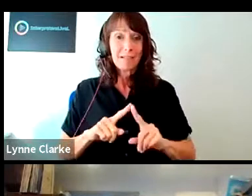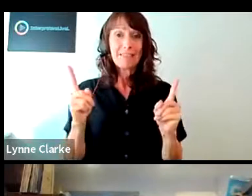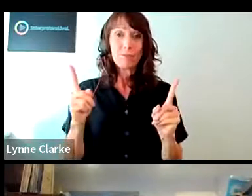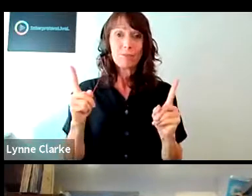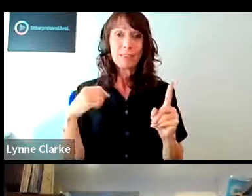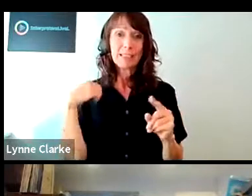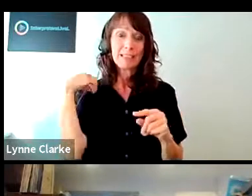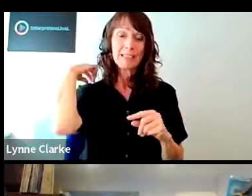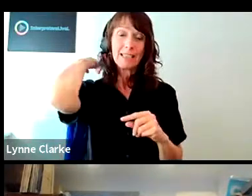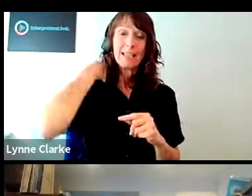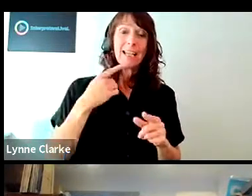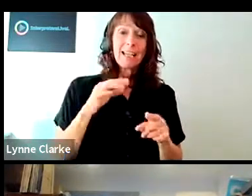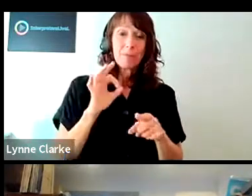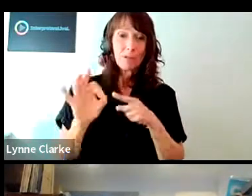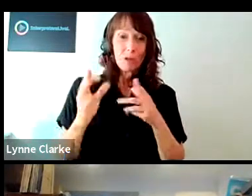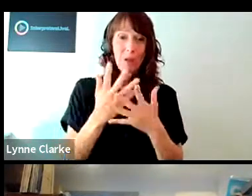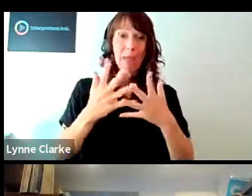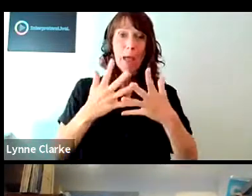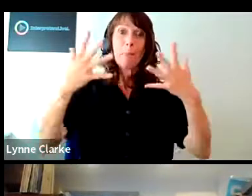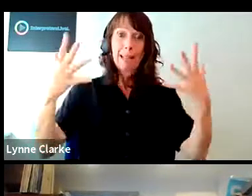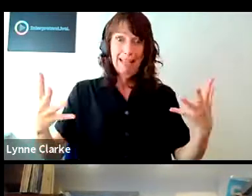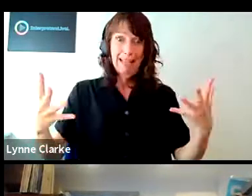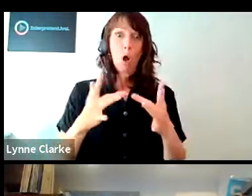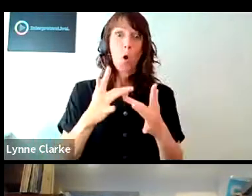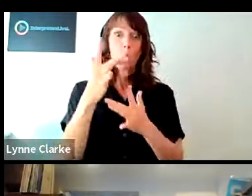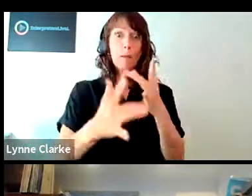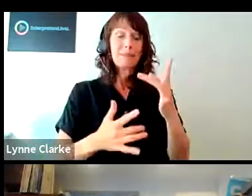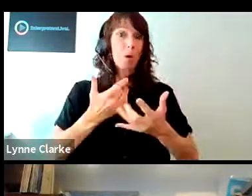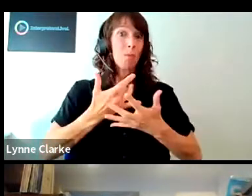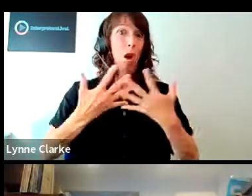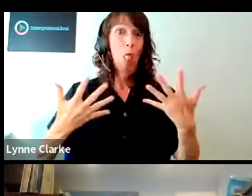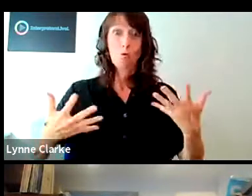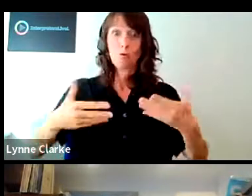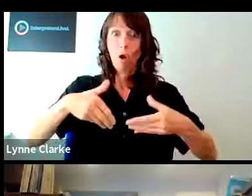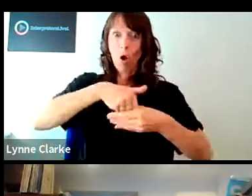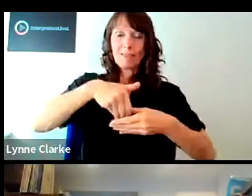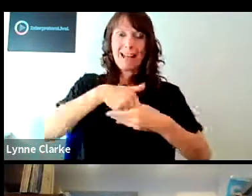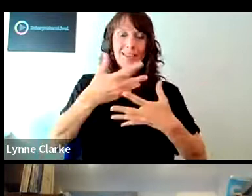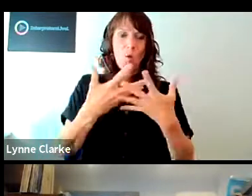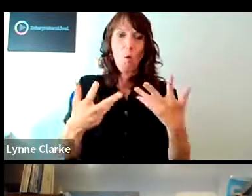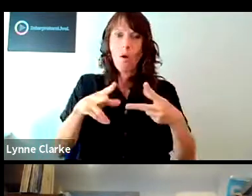a big website that has a lot of content. Or if there are videos, like lots of videos that have